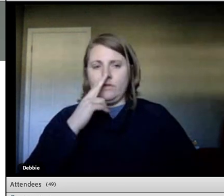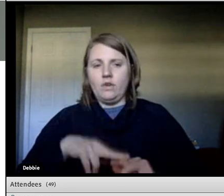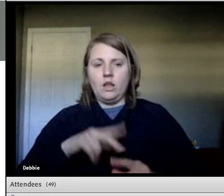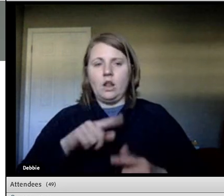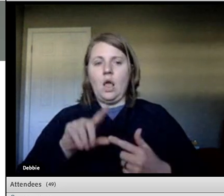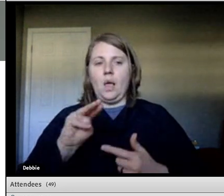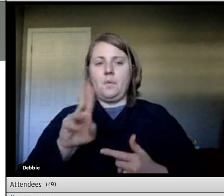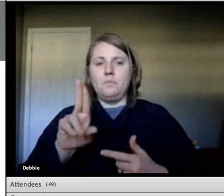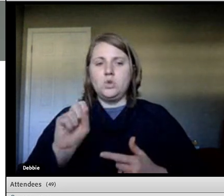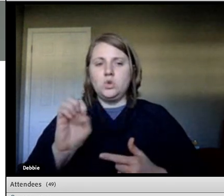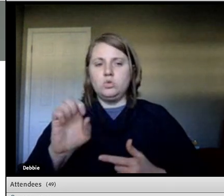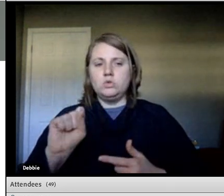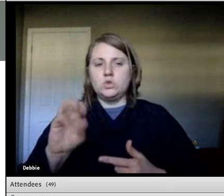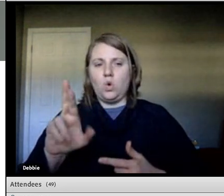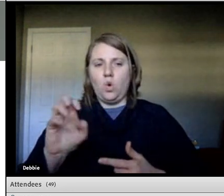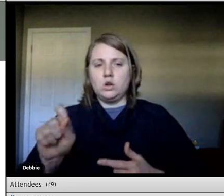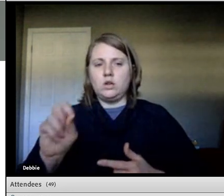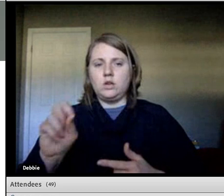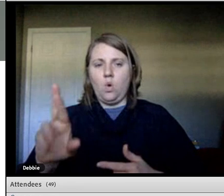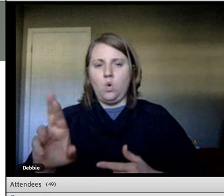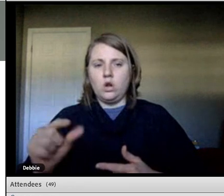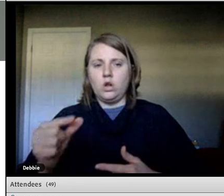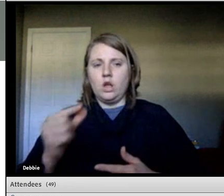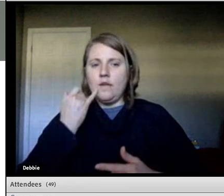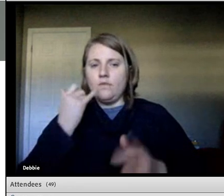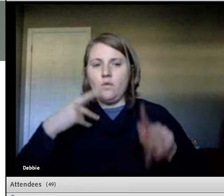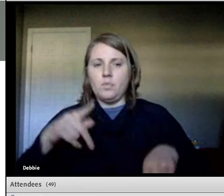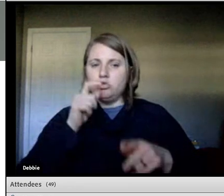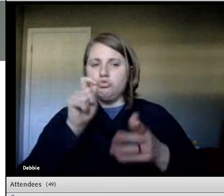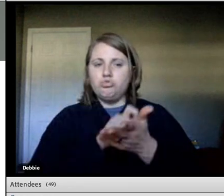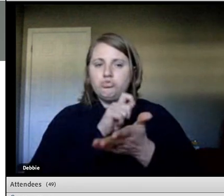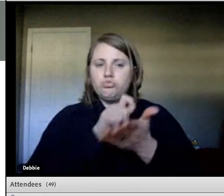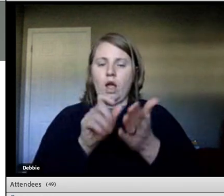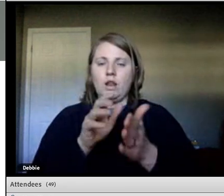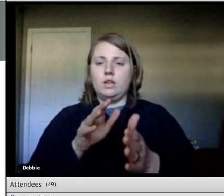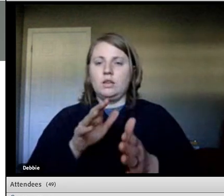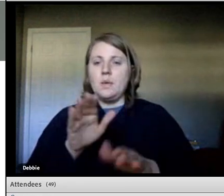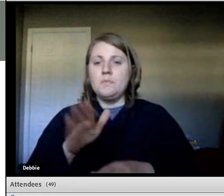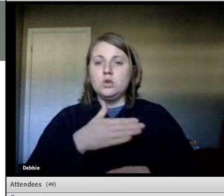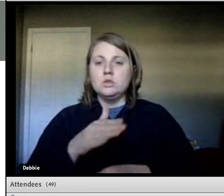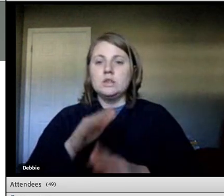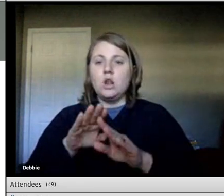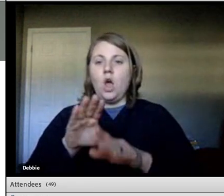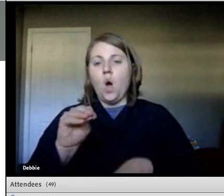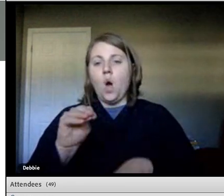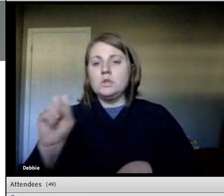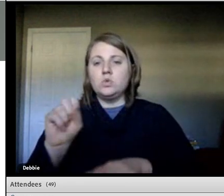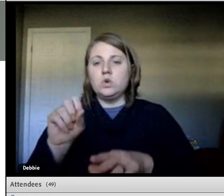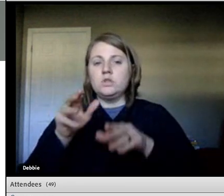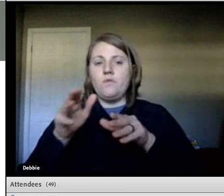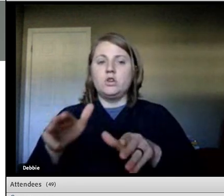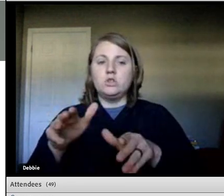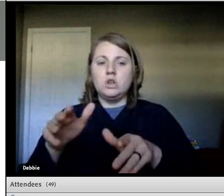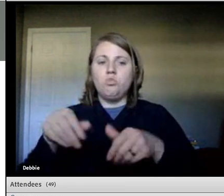is an open-source version. It gives them the blank sheet music